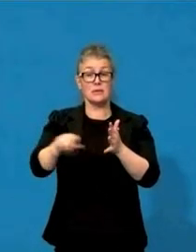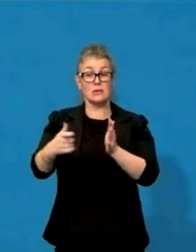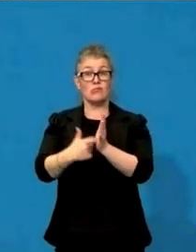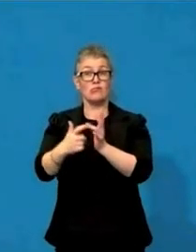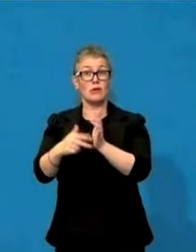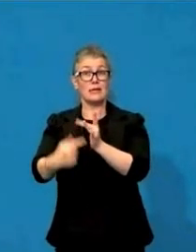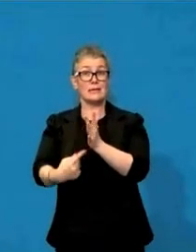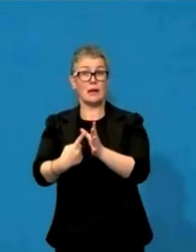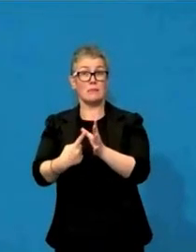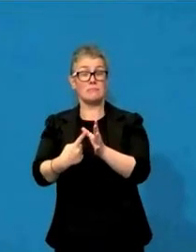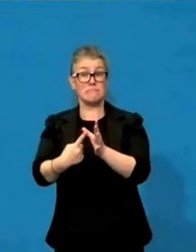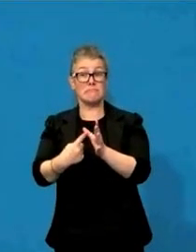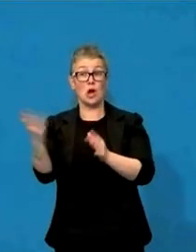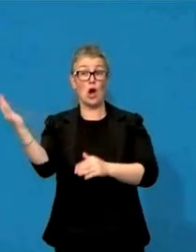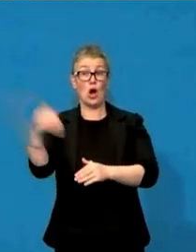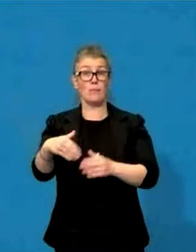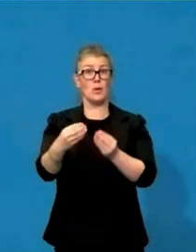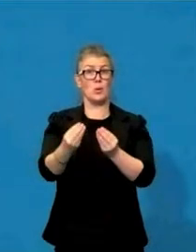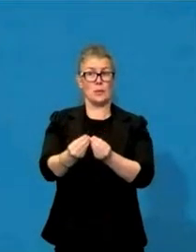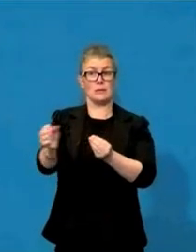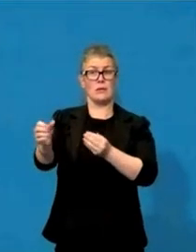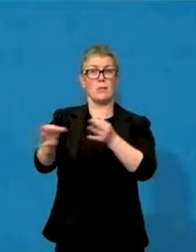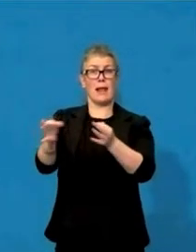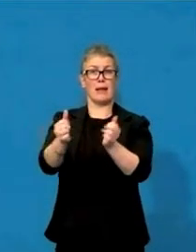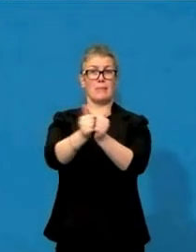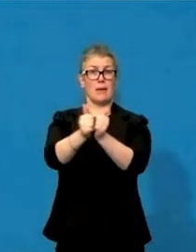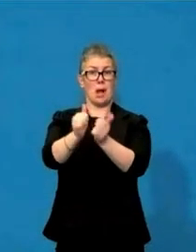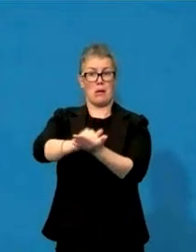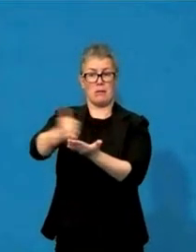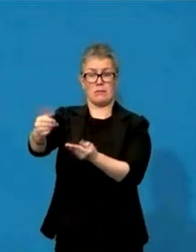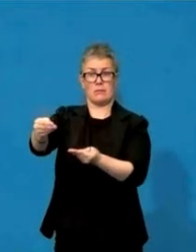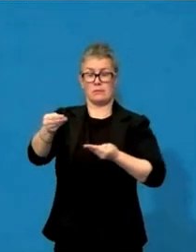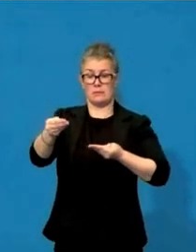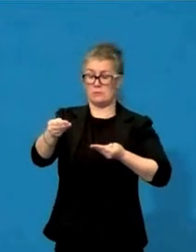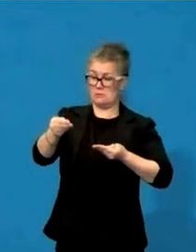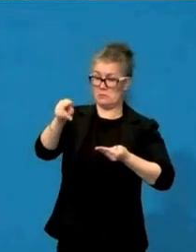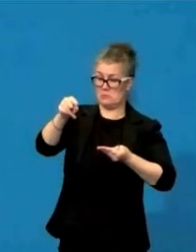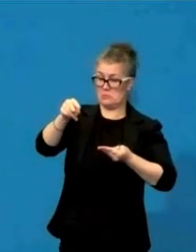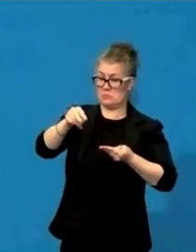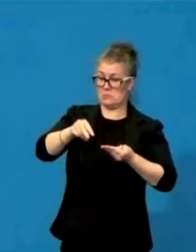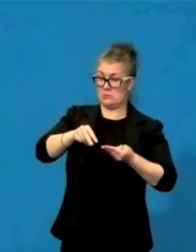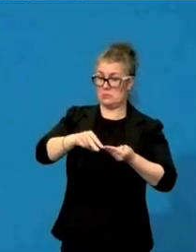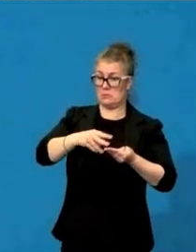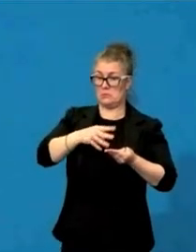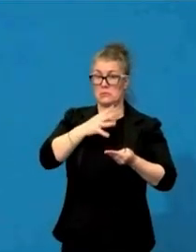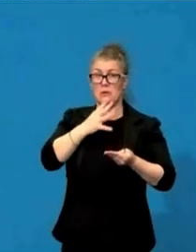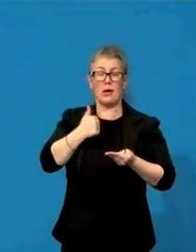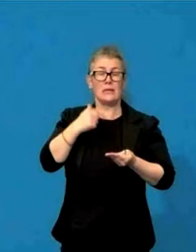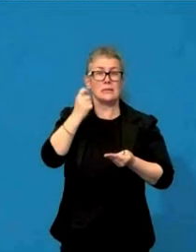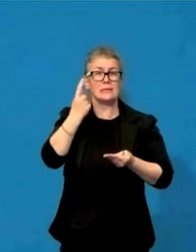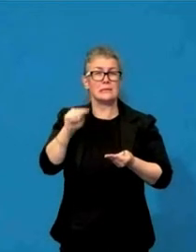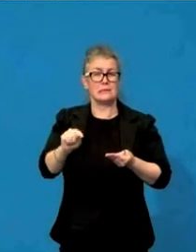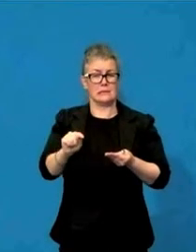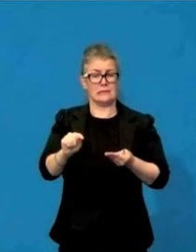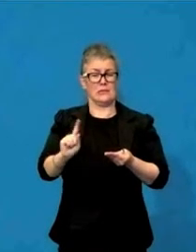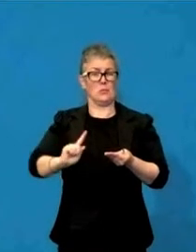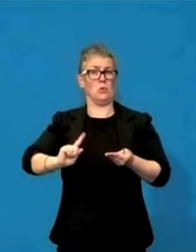of one of her plans and that's - I looked at it and I didn't understand it at that time.